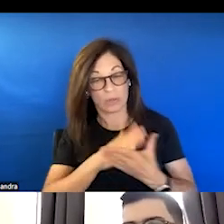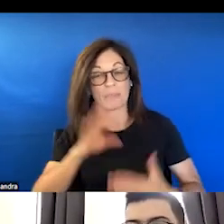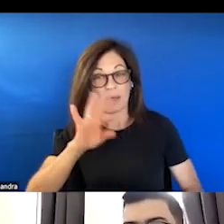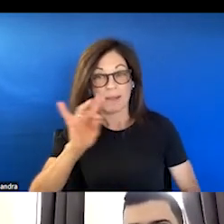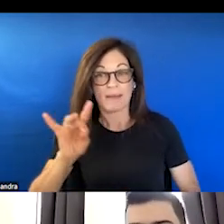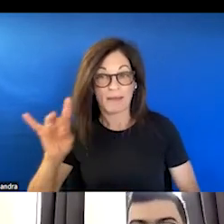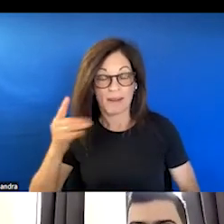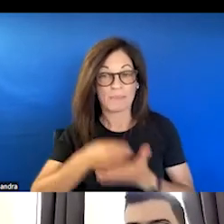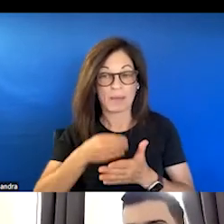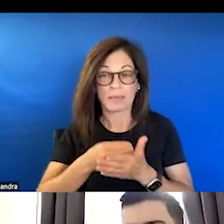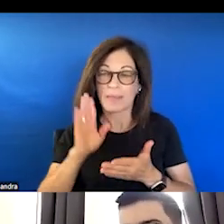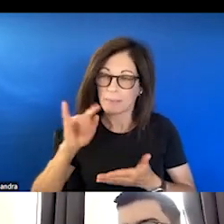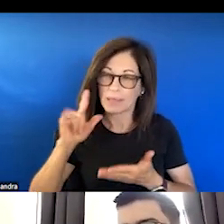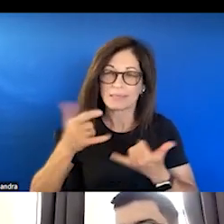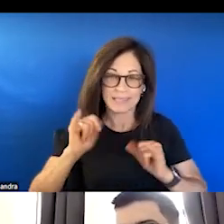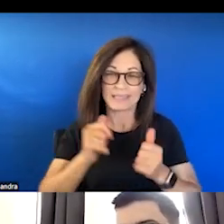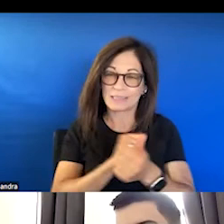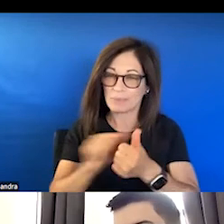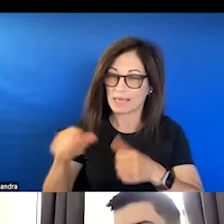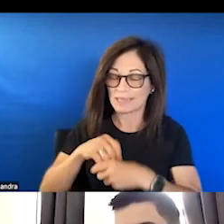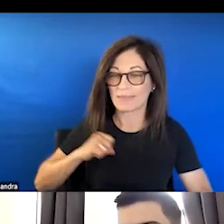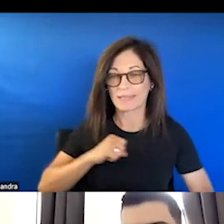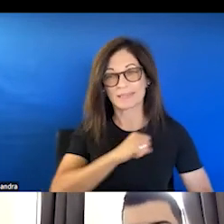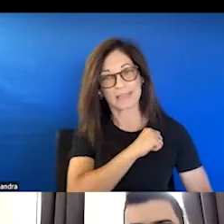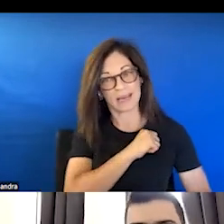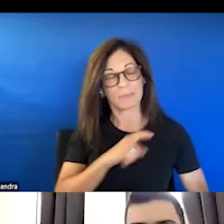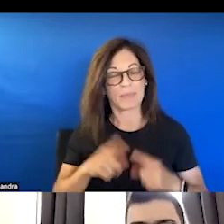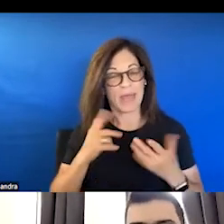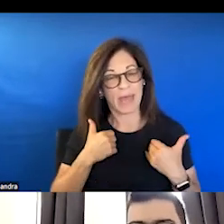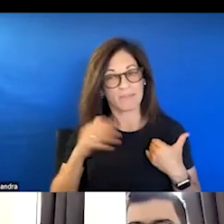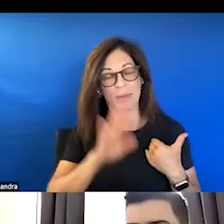BILL STILL NEEDS TO MOVE PAST THE SENATE. THEY HAVE, ABOUT A WEEK. TO DO THAT BEFORE